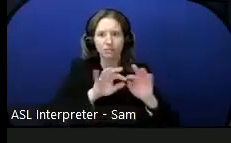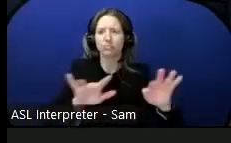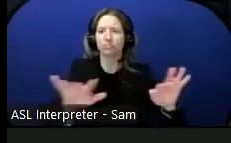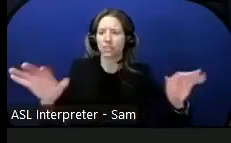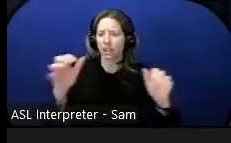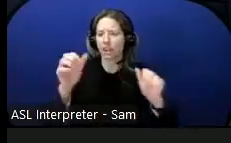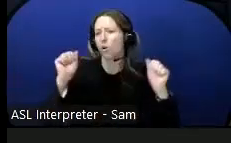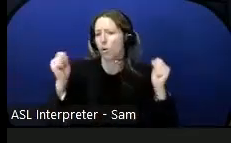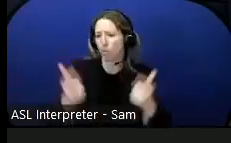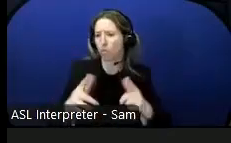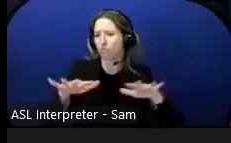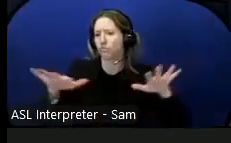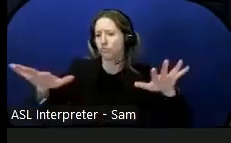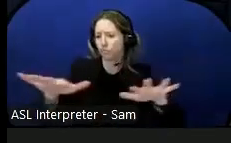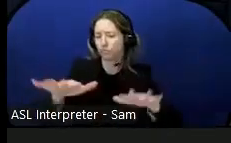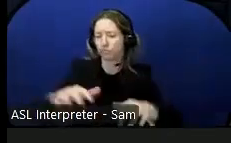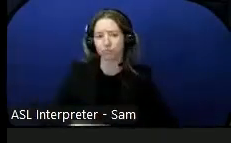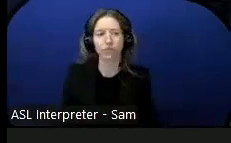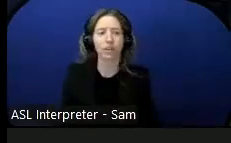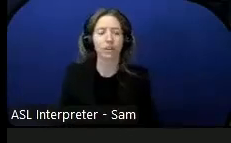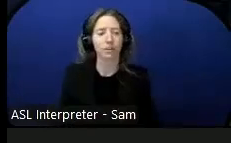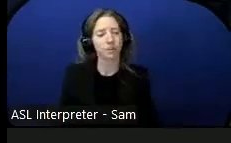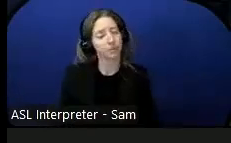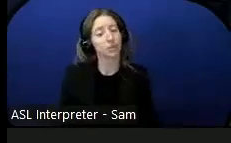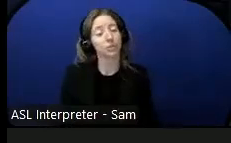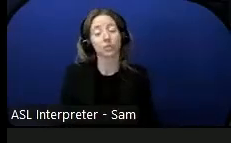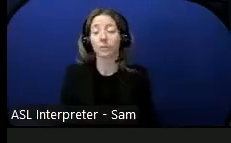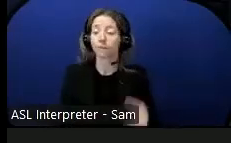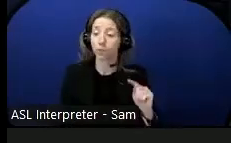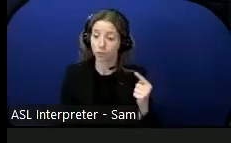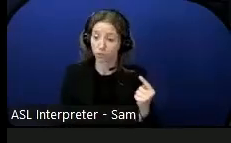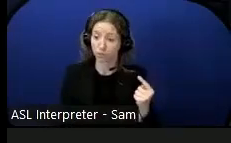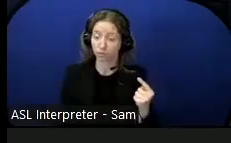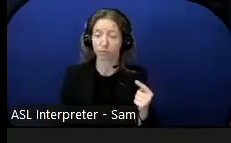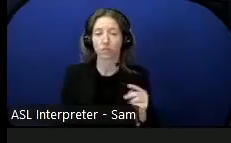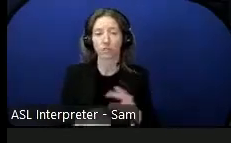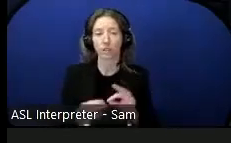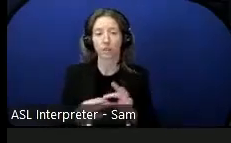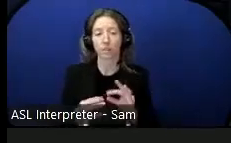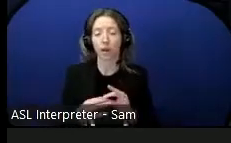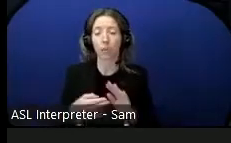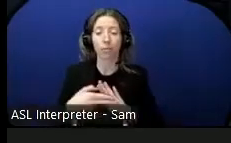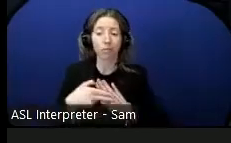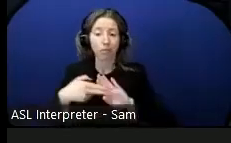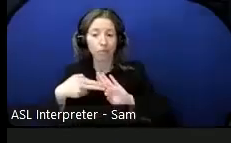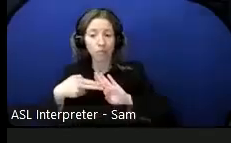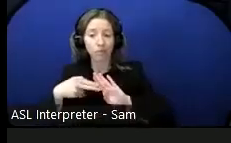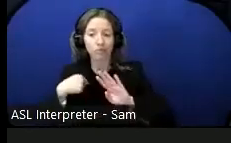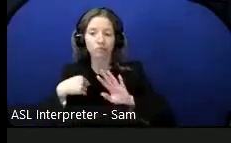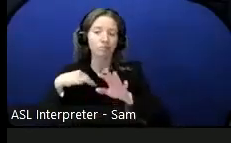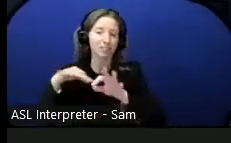So, first we want to talk about labels and instructions. Labels are important.